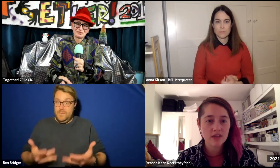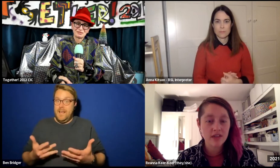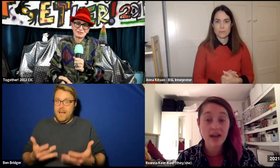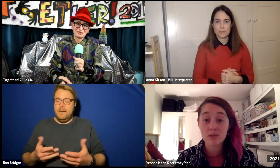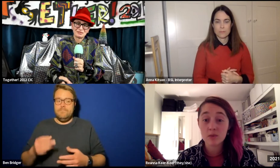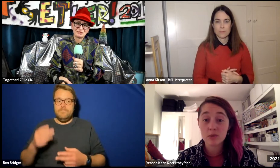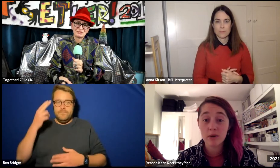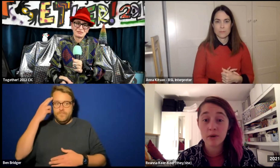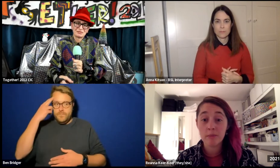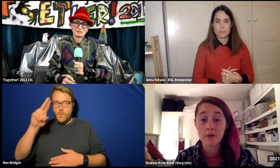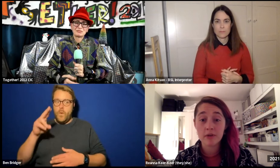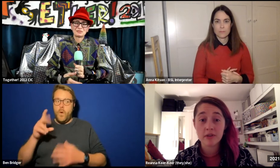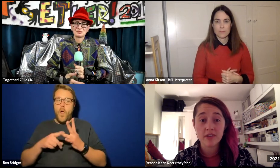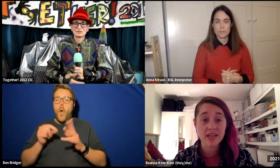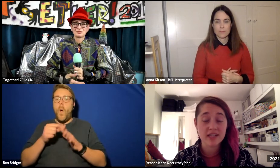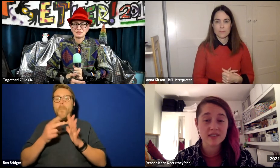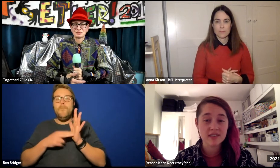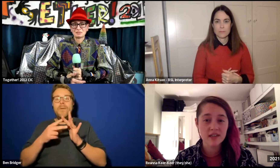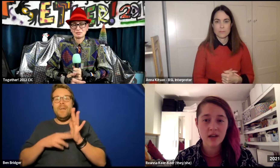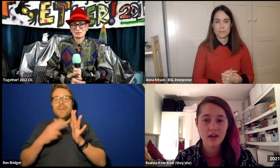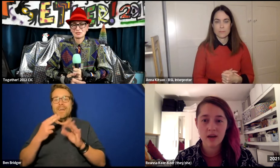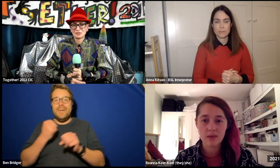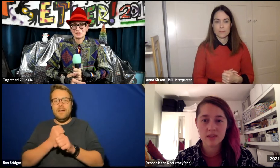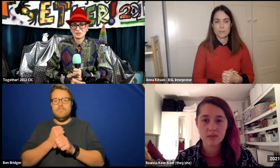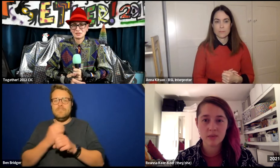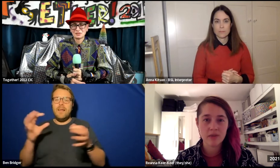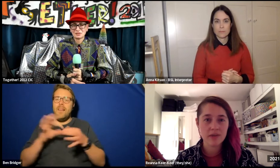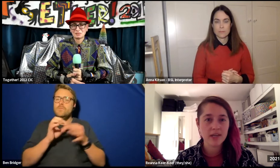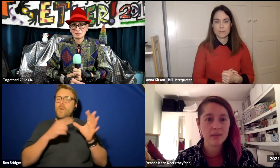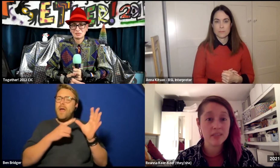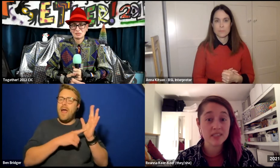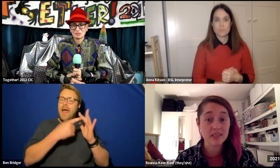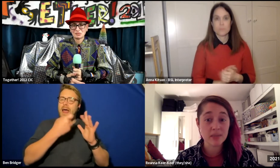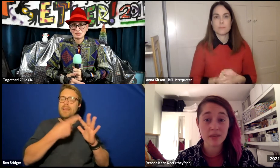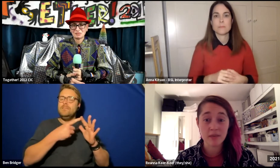Alice Walker's poem Broken Things, which when I read it immediately became a favourite